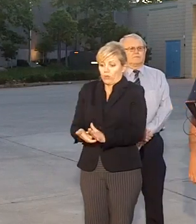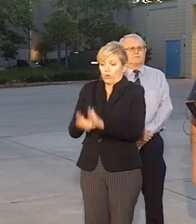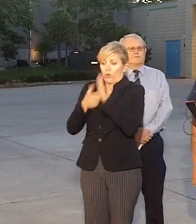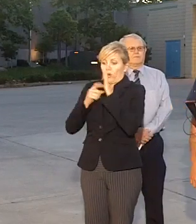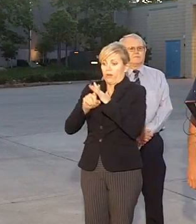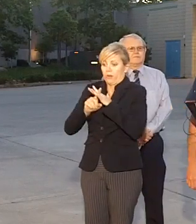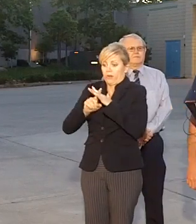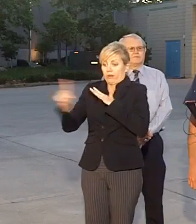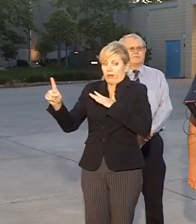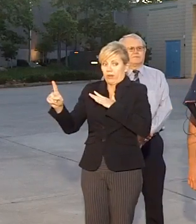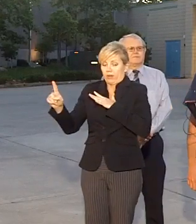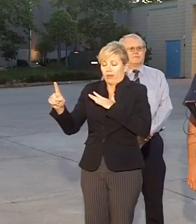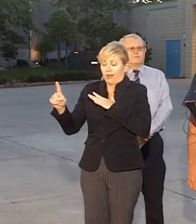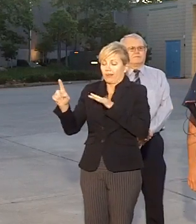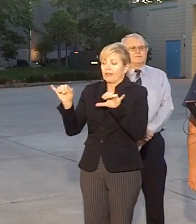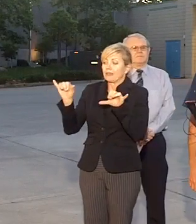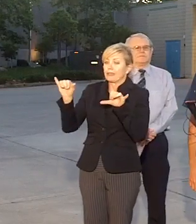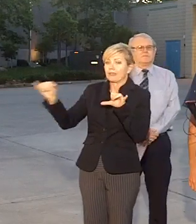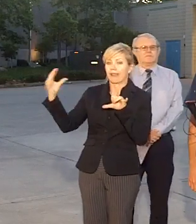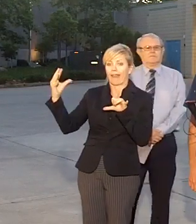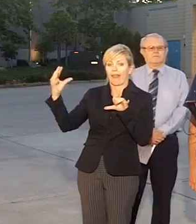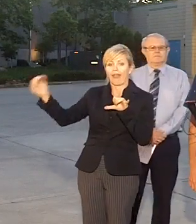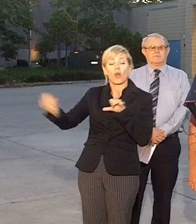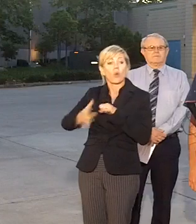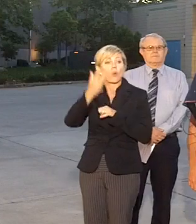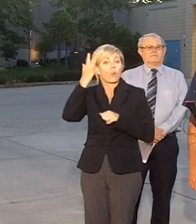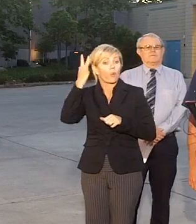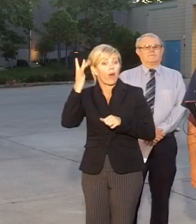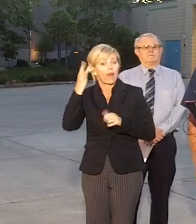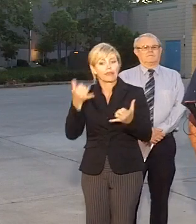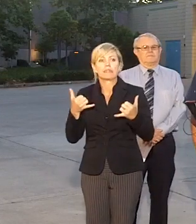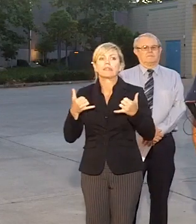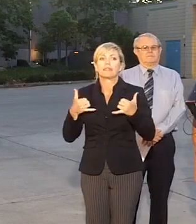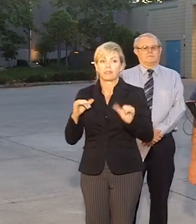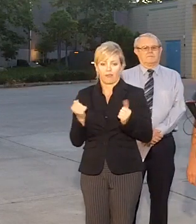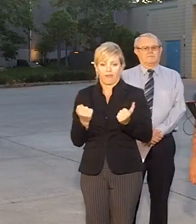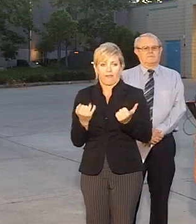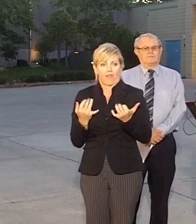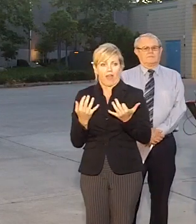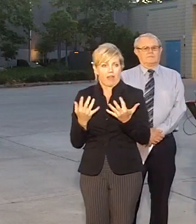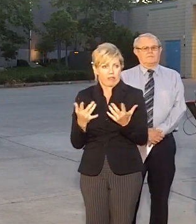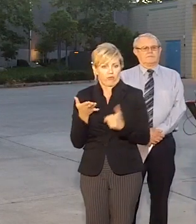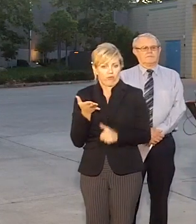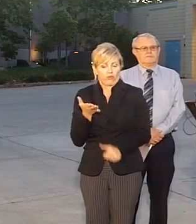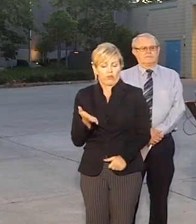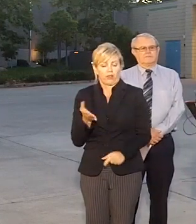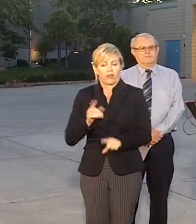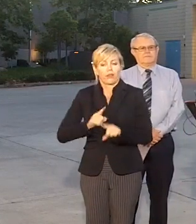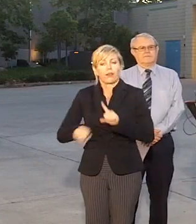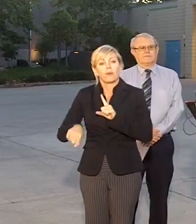for a few reasons one that there are still hot spots and two we have a relatively large power